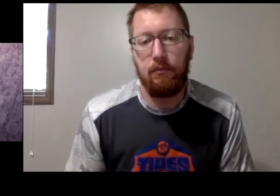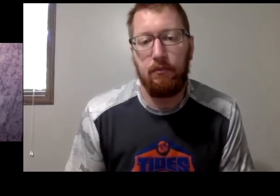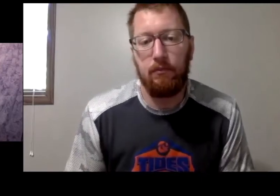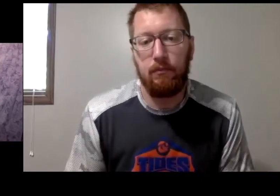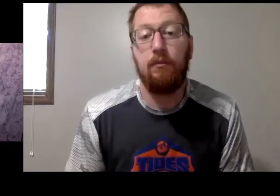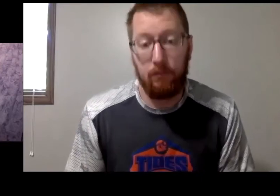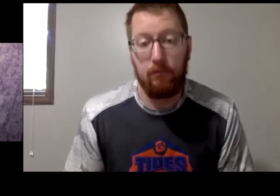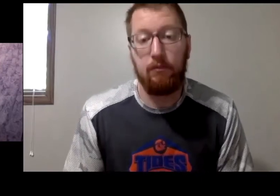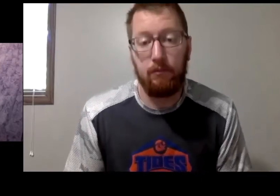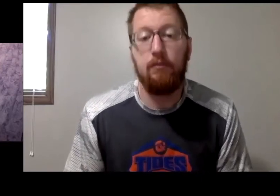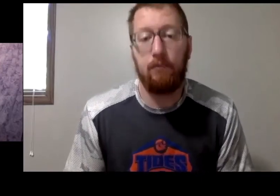The football player.